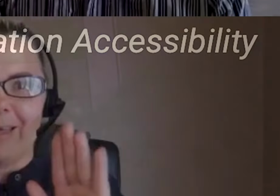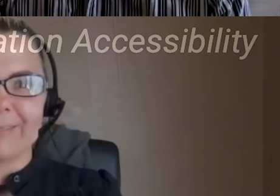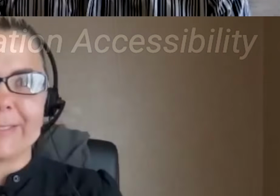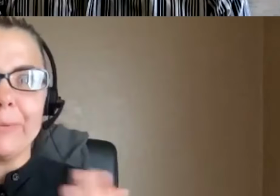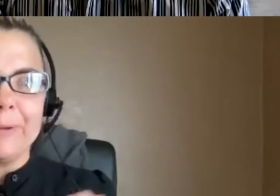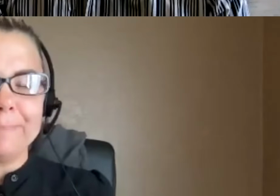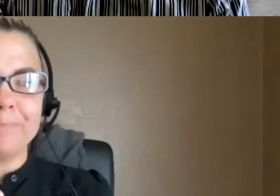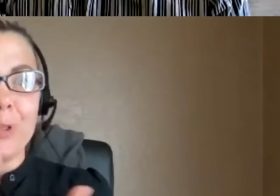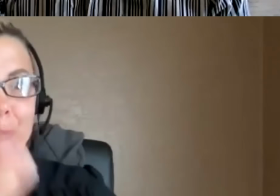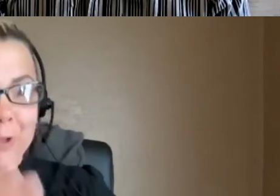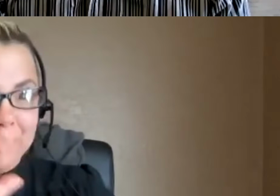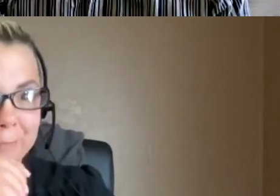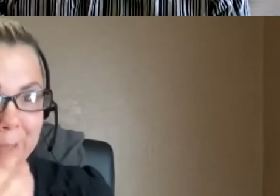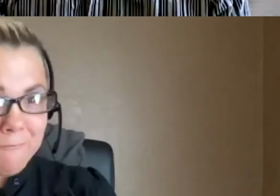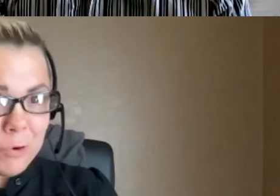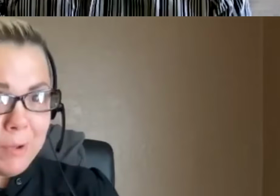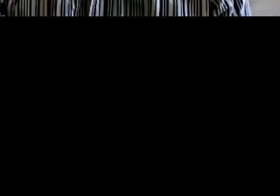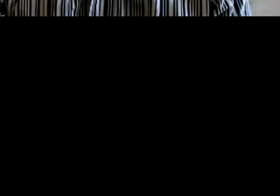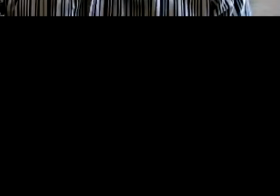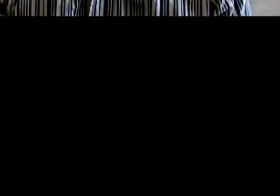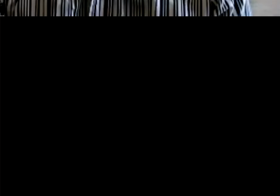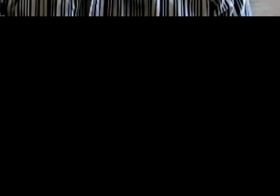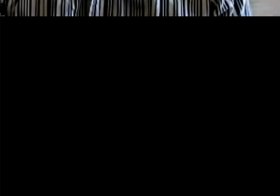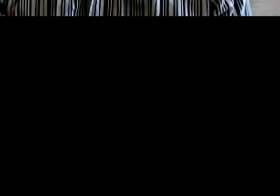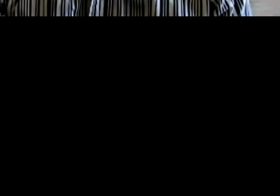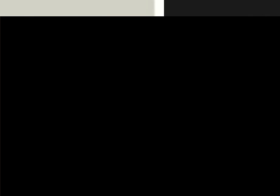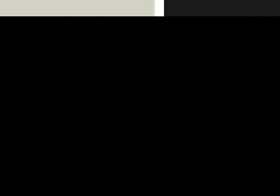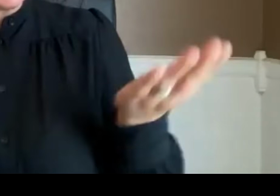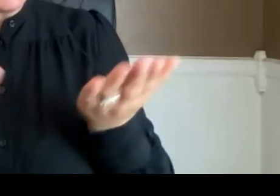Welcome everybody. I'm glad to be here. I hope you are too. I am Thomas Watkins, I am